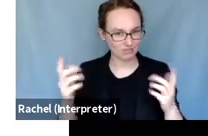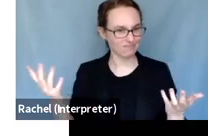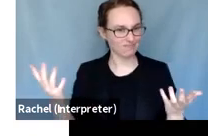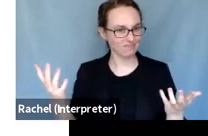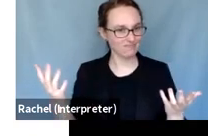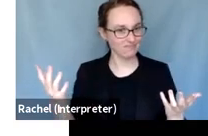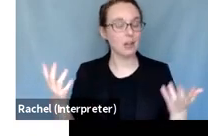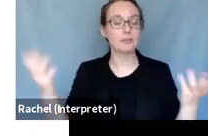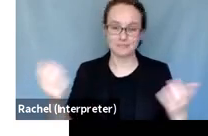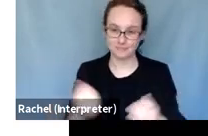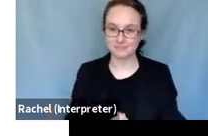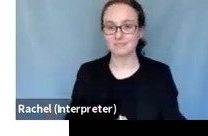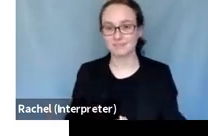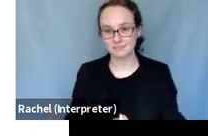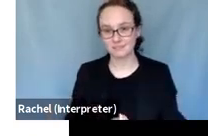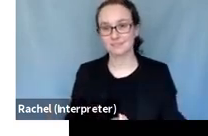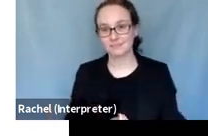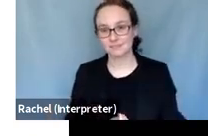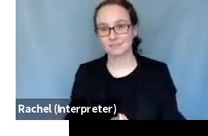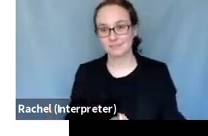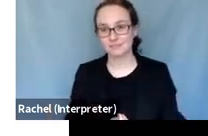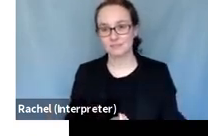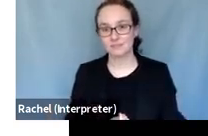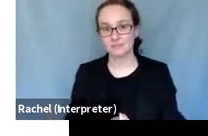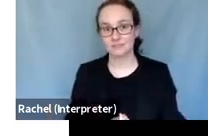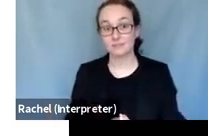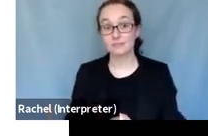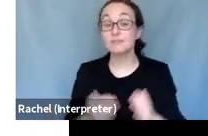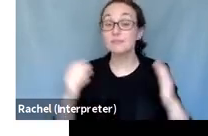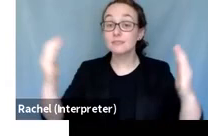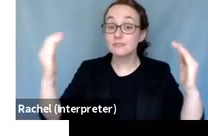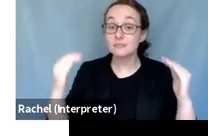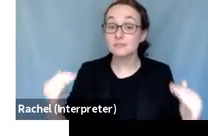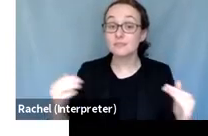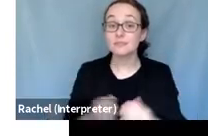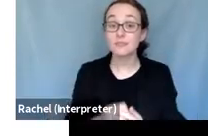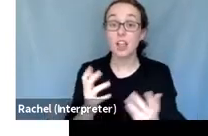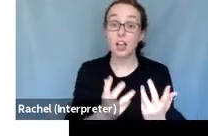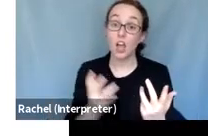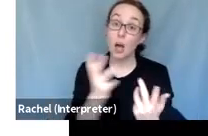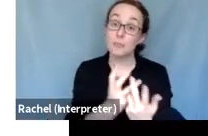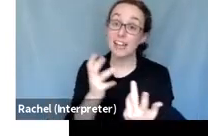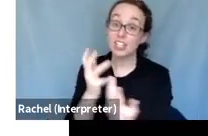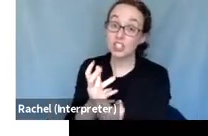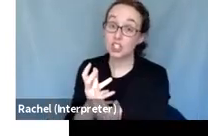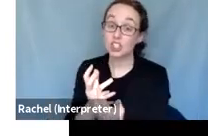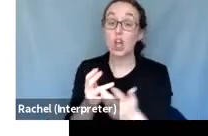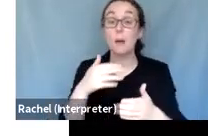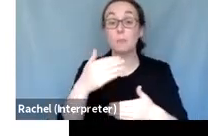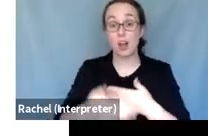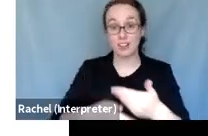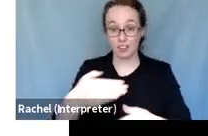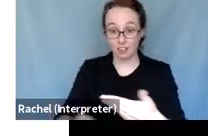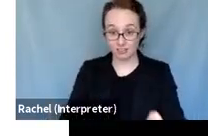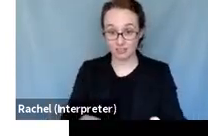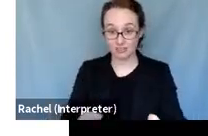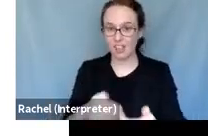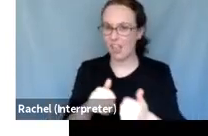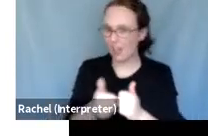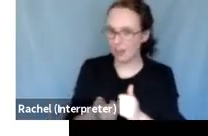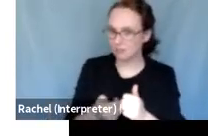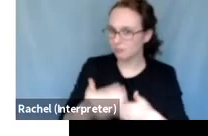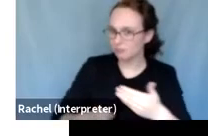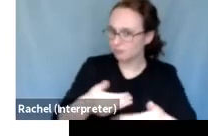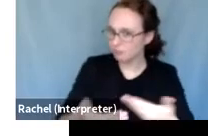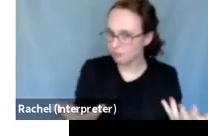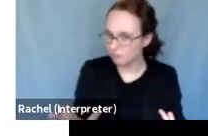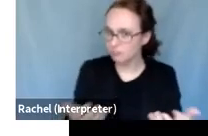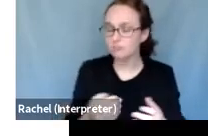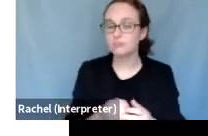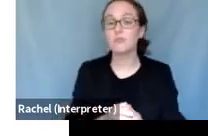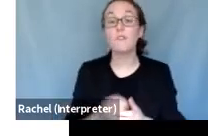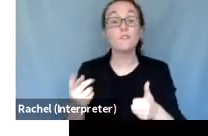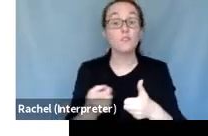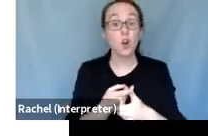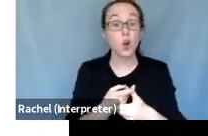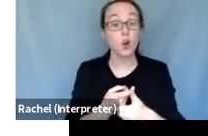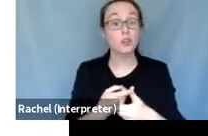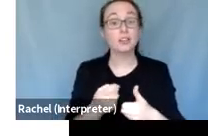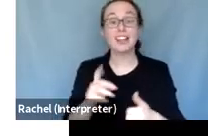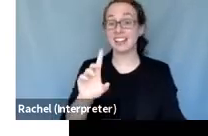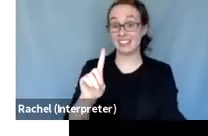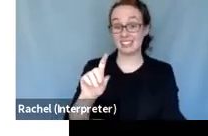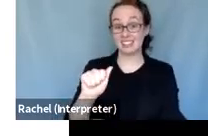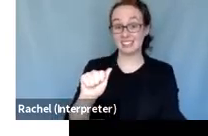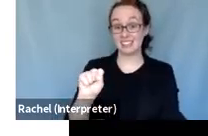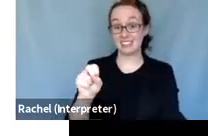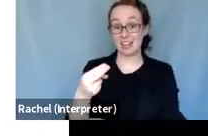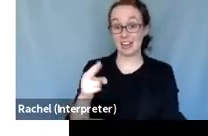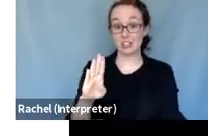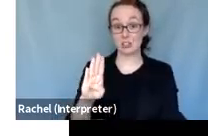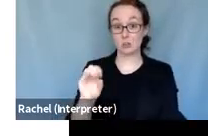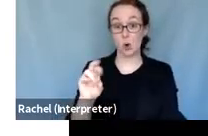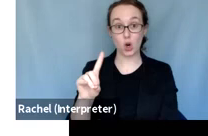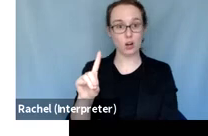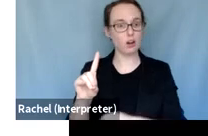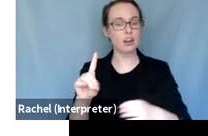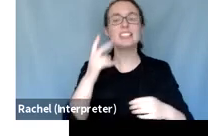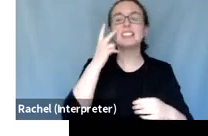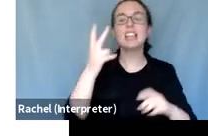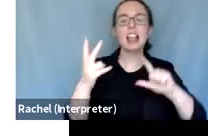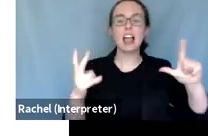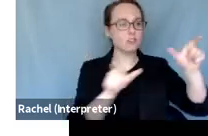Sage Talbot: Okay and so next will be the accommodation process. Okay, so in your dashboard, you'll go to the left, and you'll find some gray boxes and you need to find "List Accommodations."